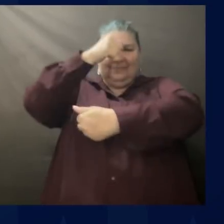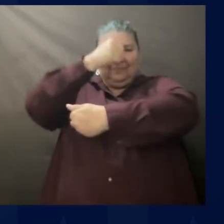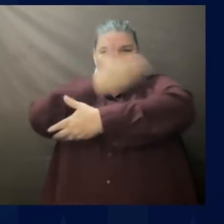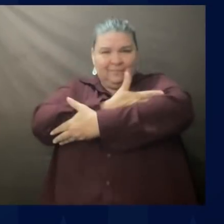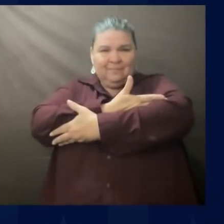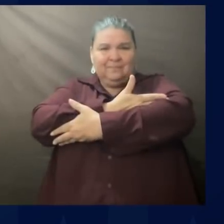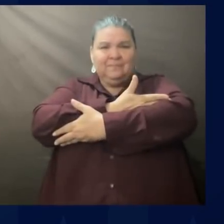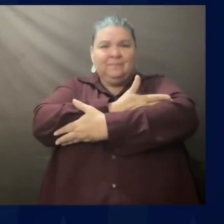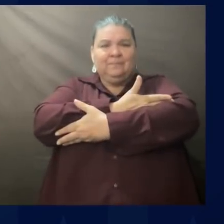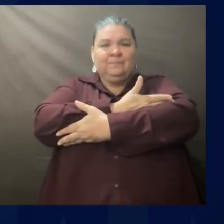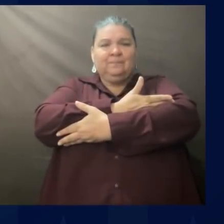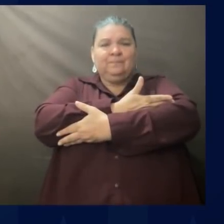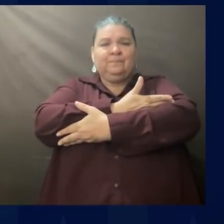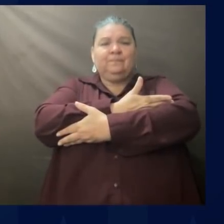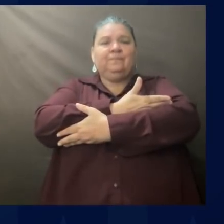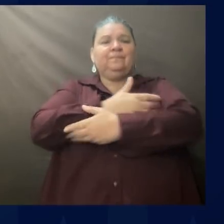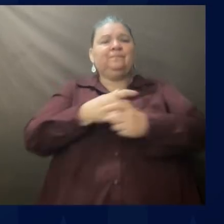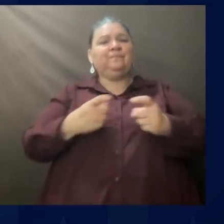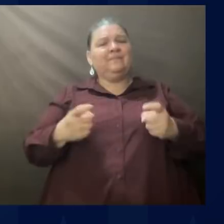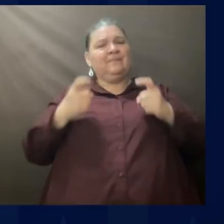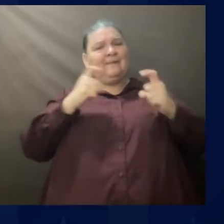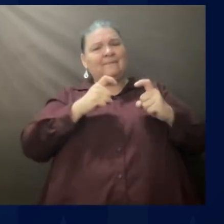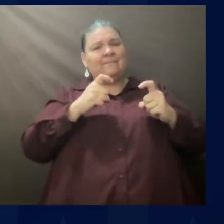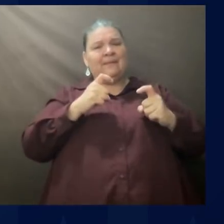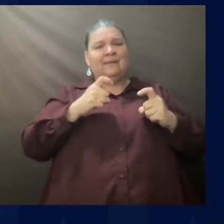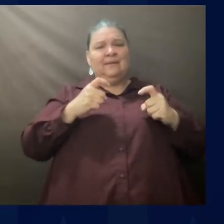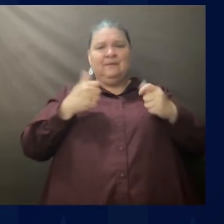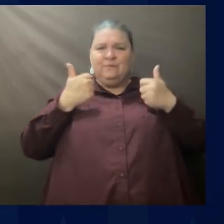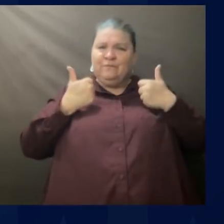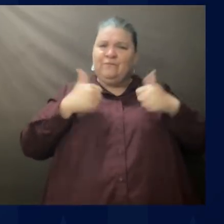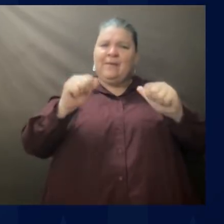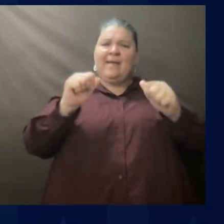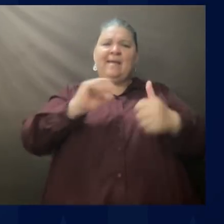and defend an idea unlike any other in human history: